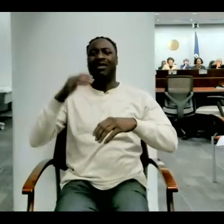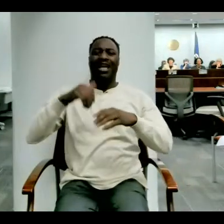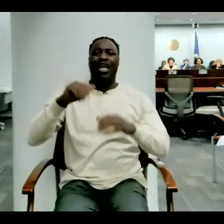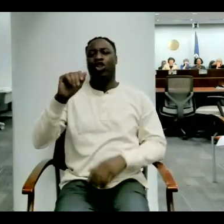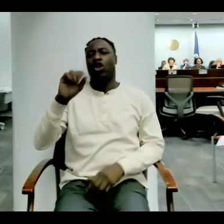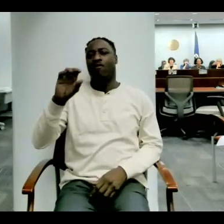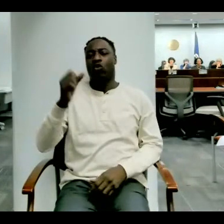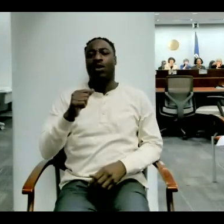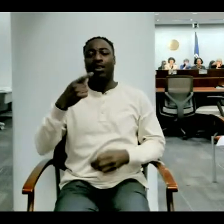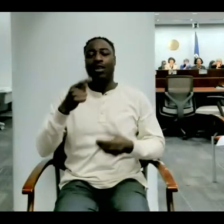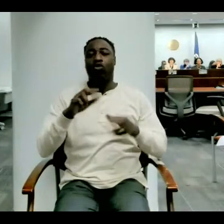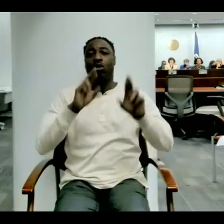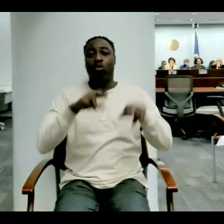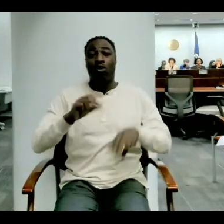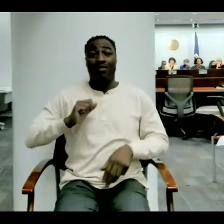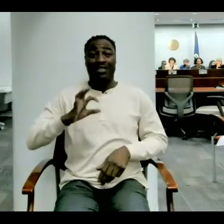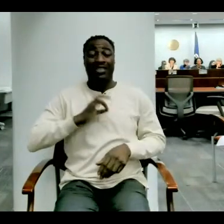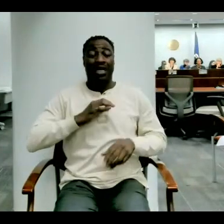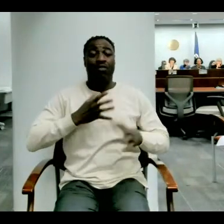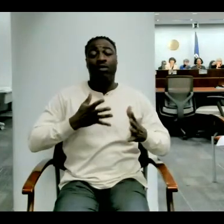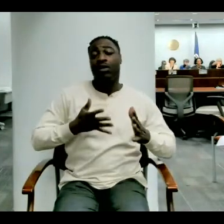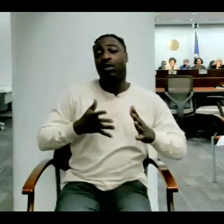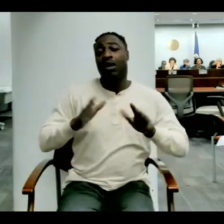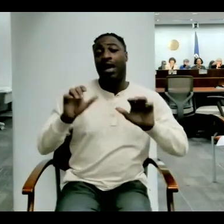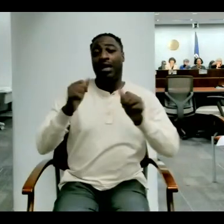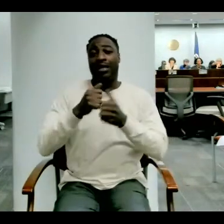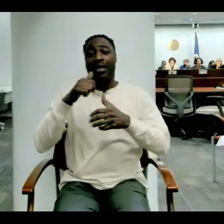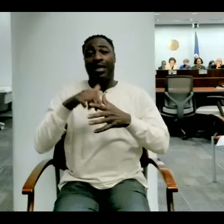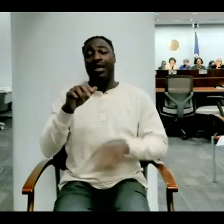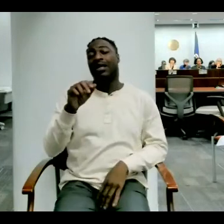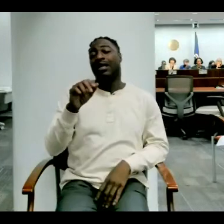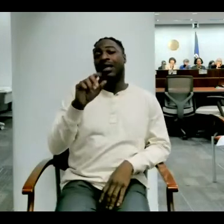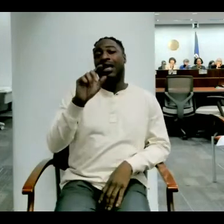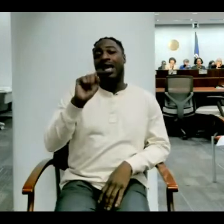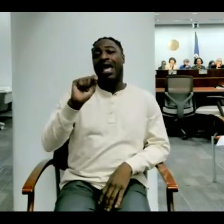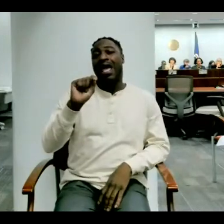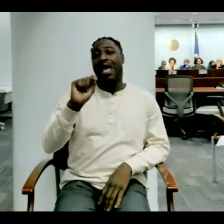testimony of a staffing agency operator Nashville Tennessee about a request from a warehouse